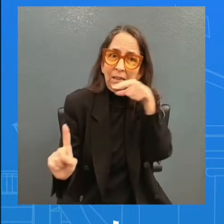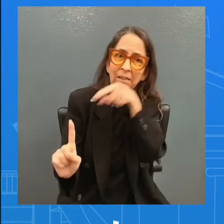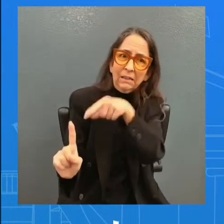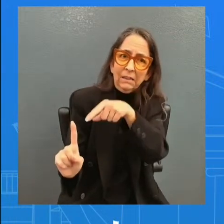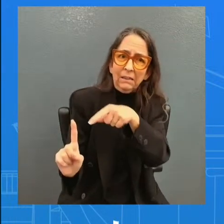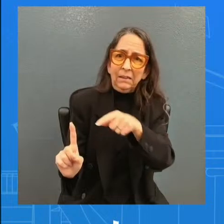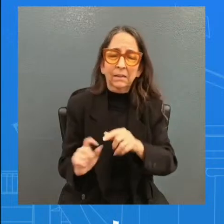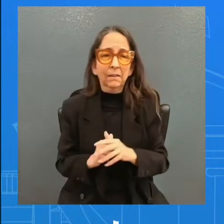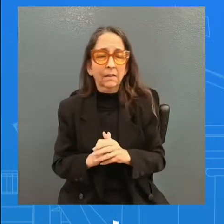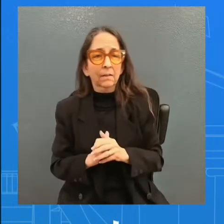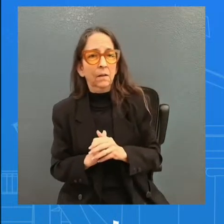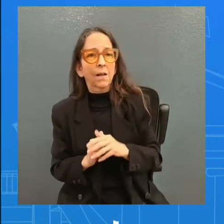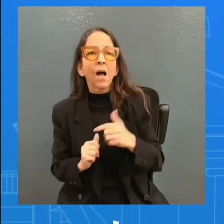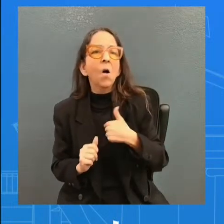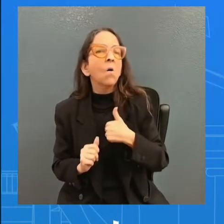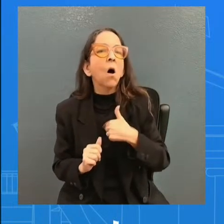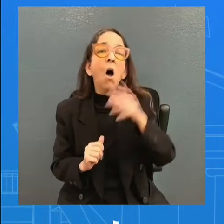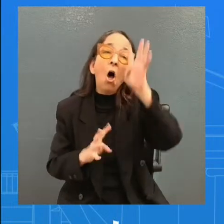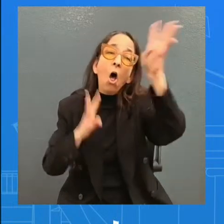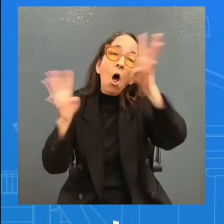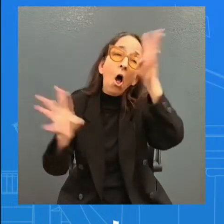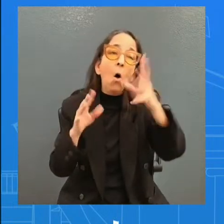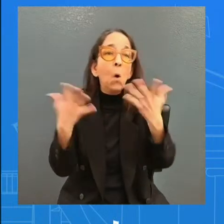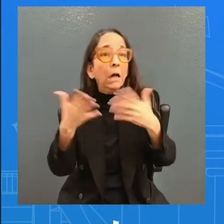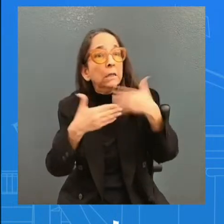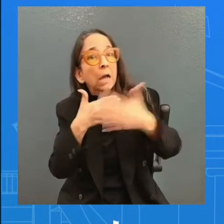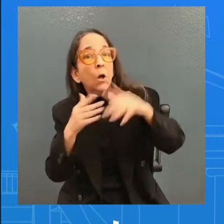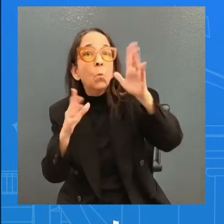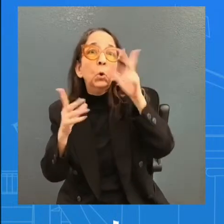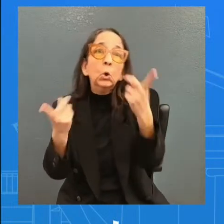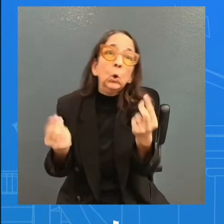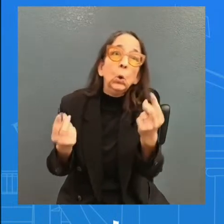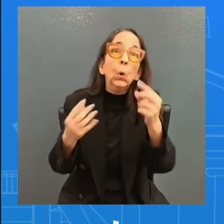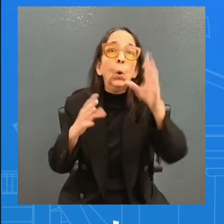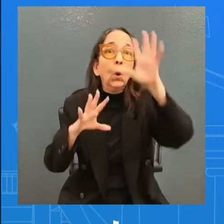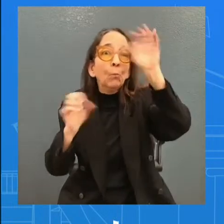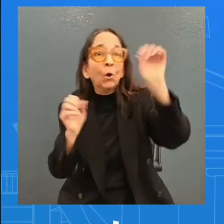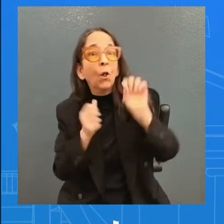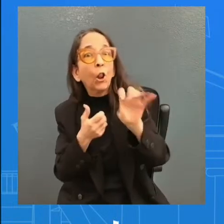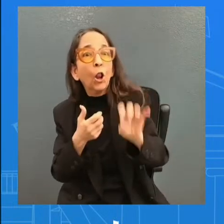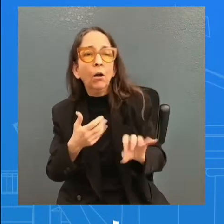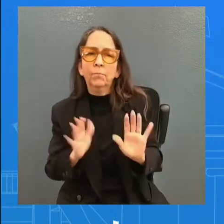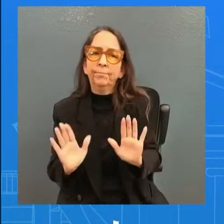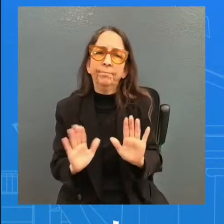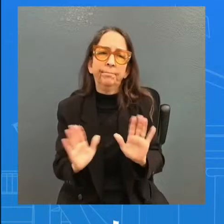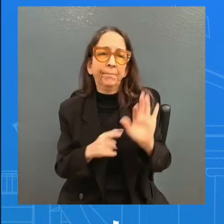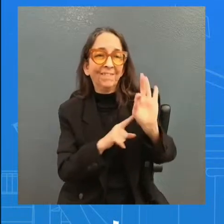This is something that rests in the world of FDA. And so, we want to let them lead by science and the facts.